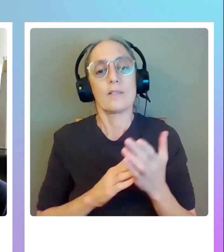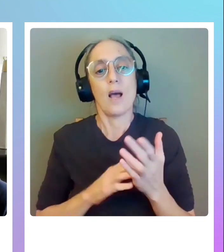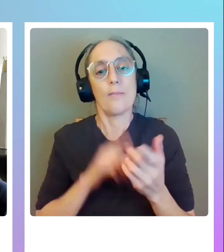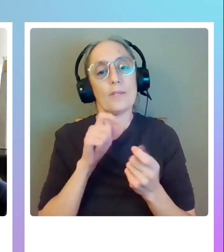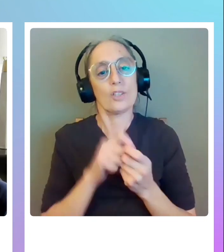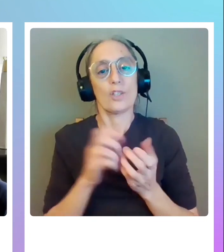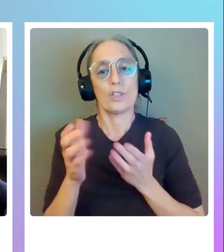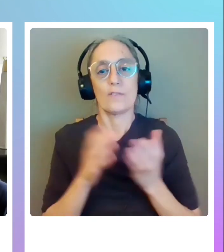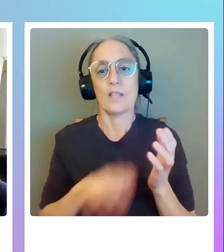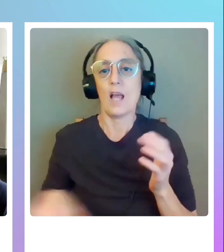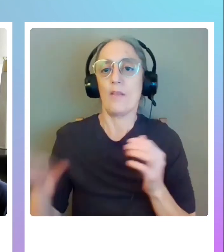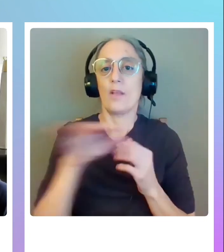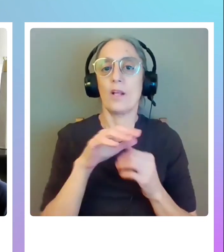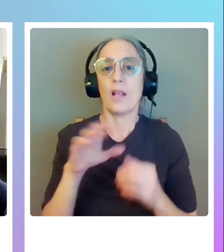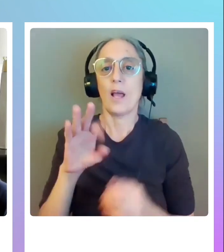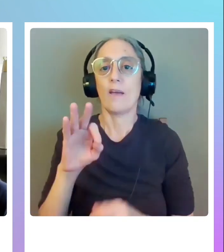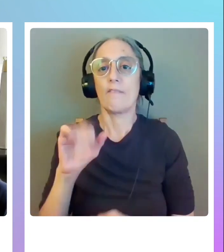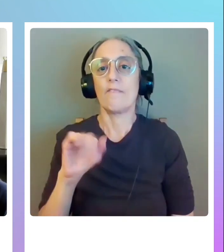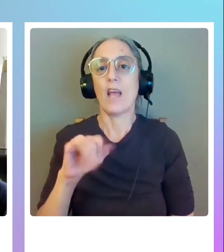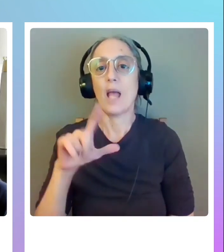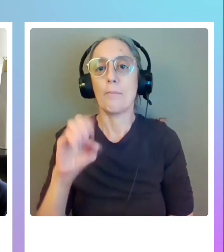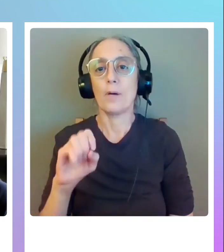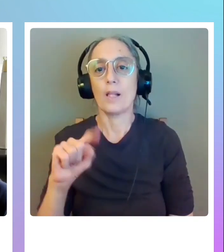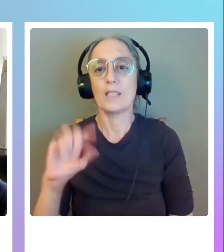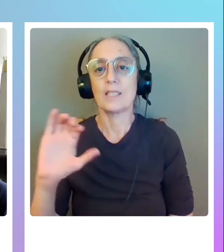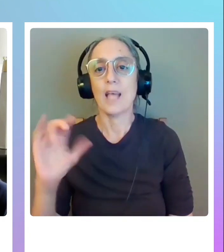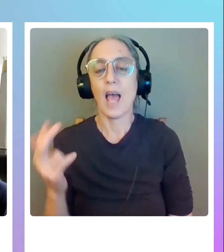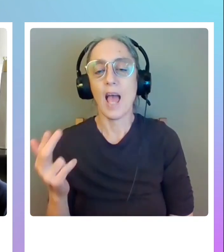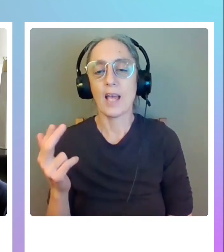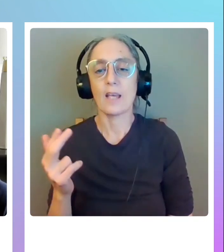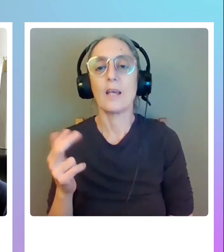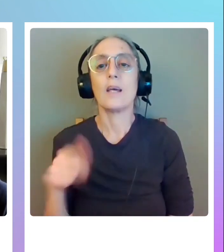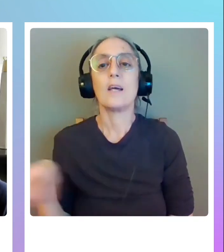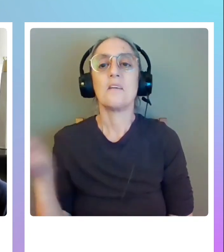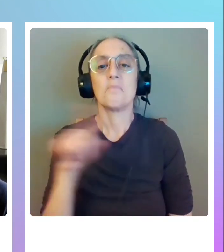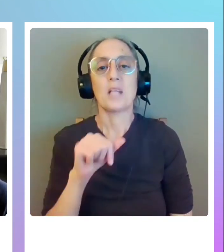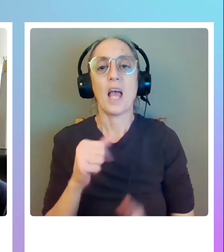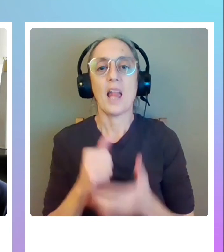like fable tech that can help you recruit participants